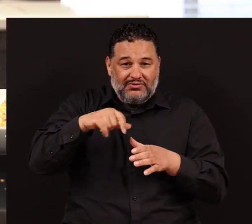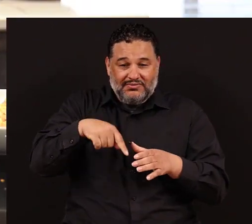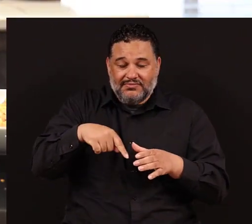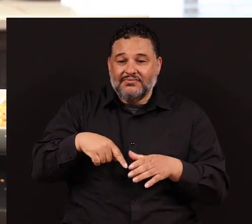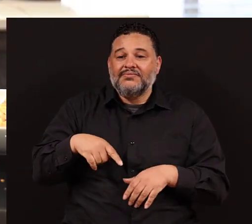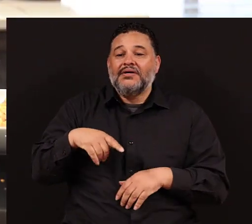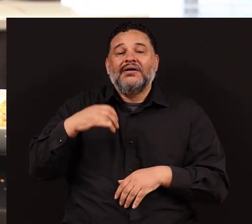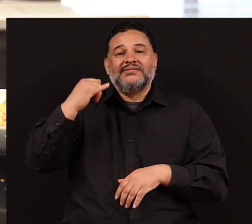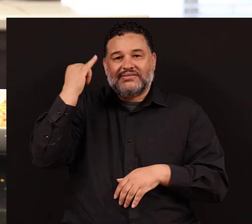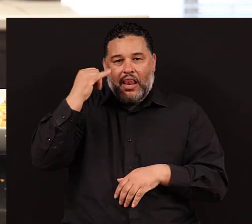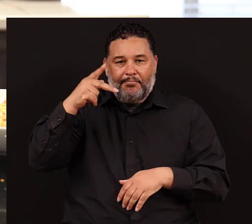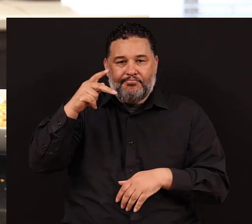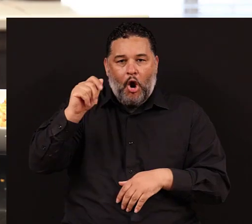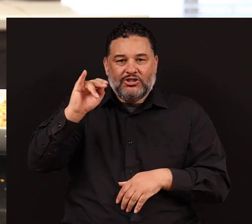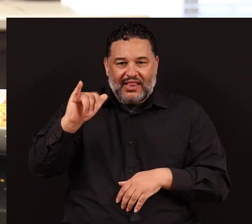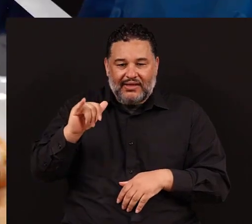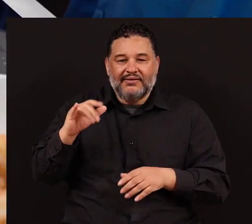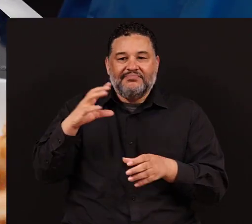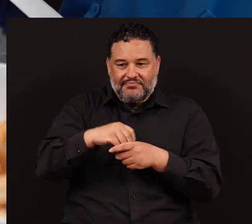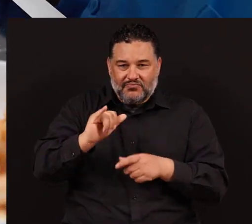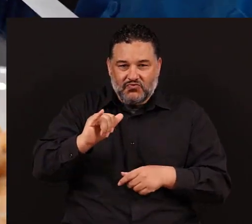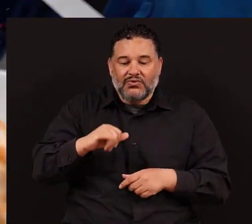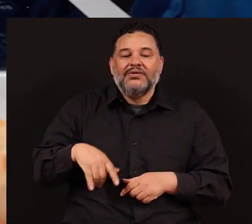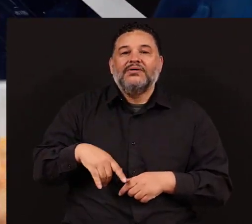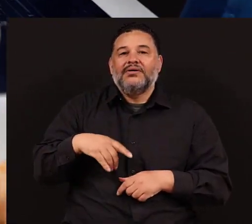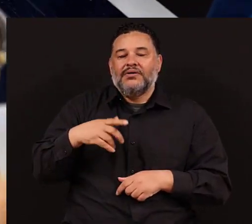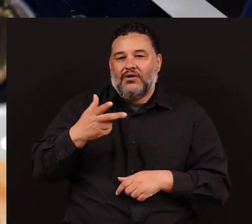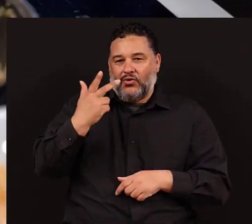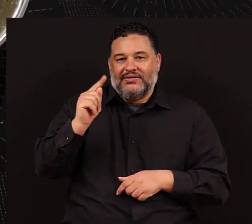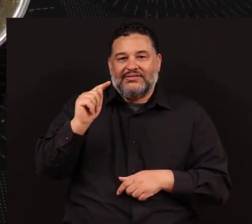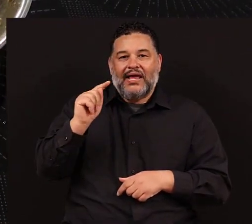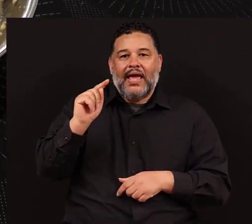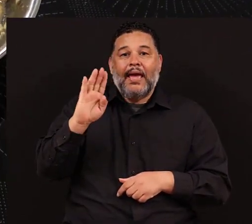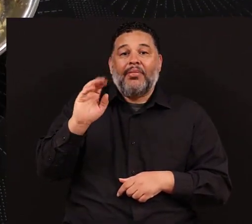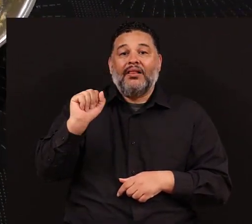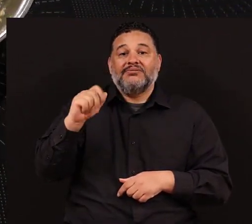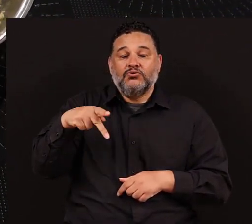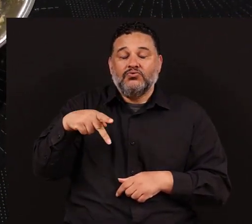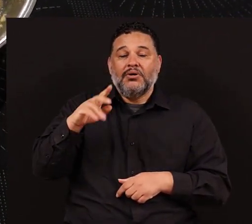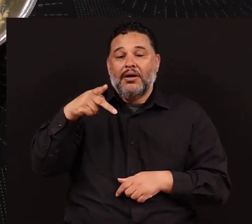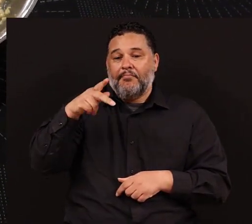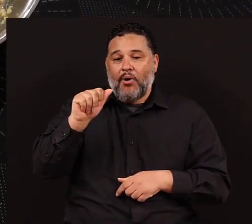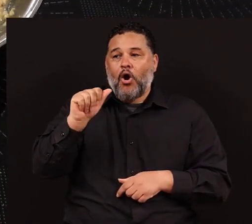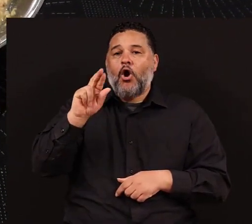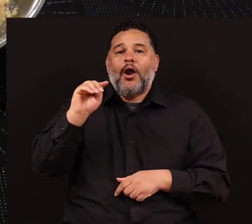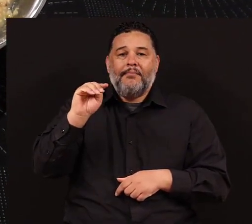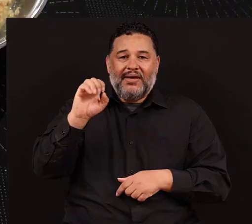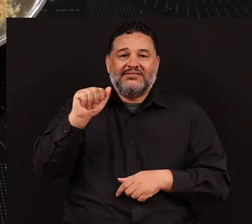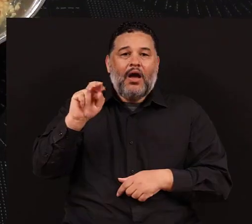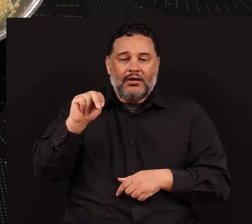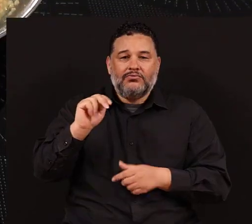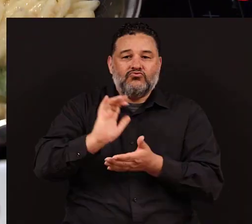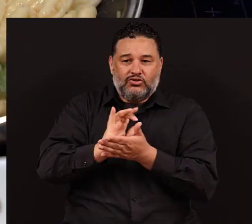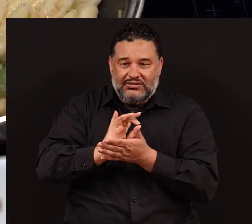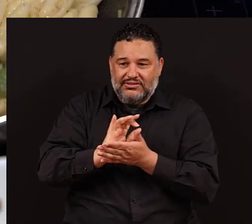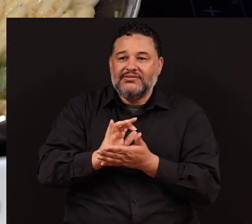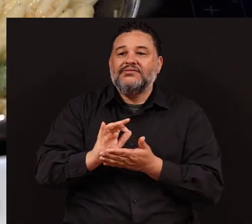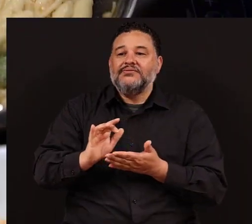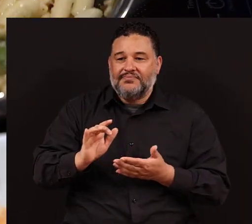Next thing I'm gonna do, I'm gonna sprinkle in about two tablespoons of Parmesan cheese before I add the shrimp back in. Stir that up.